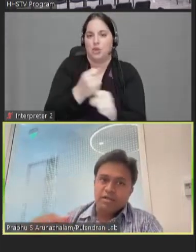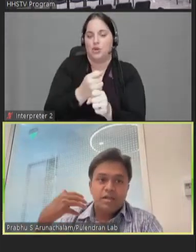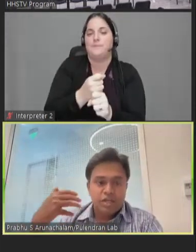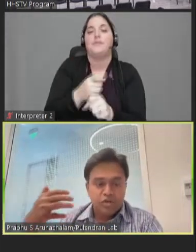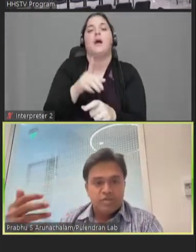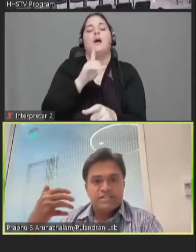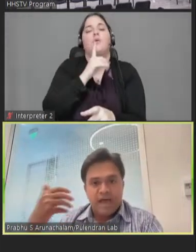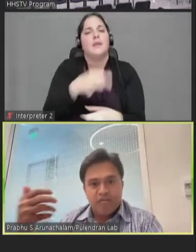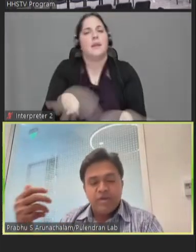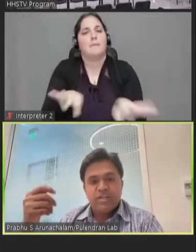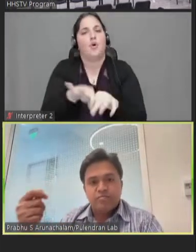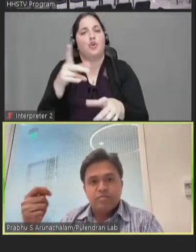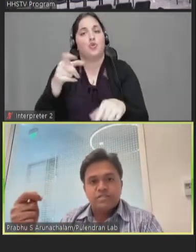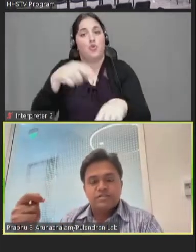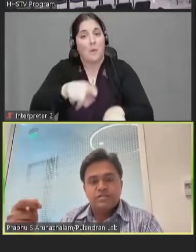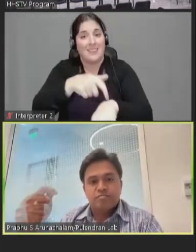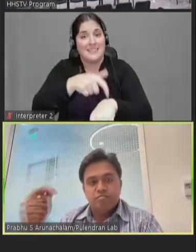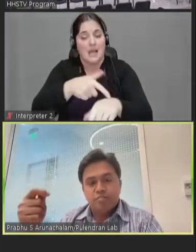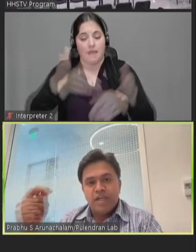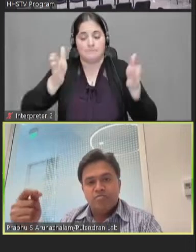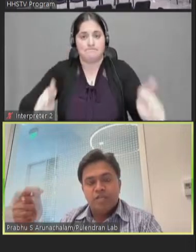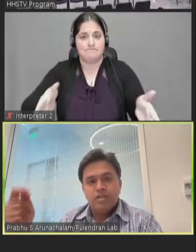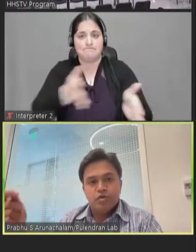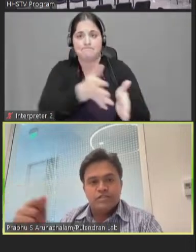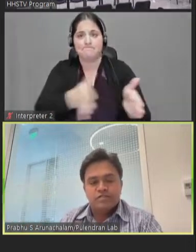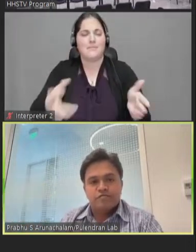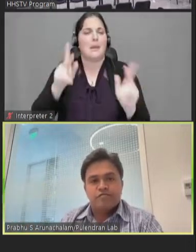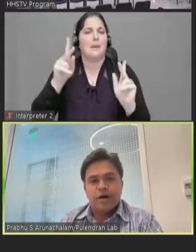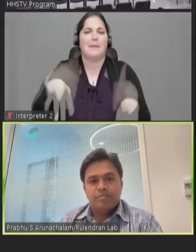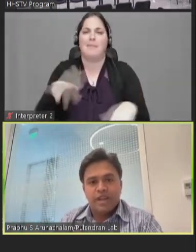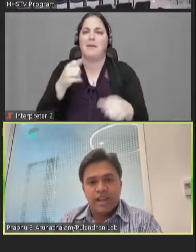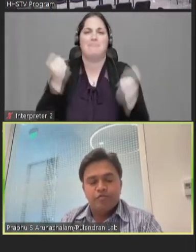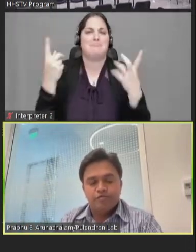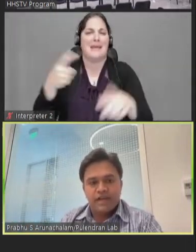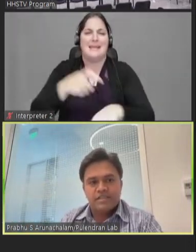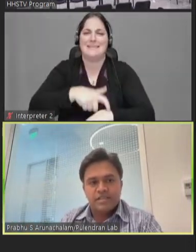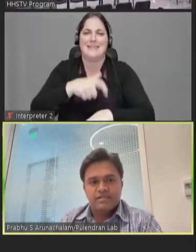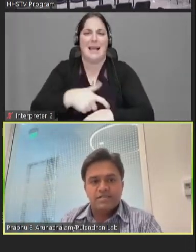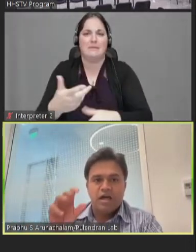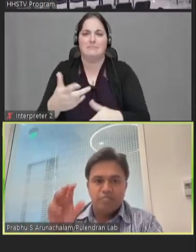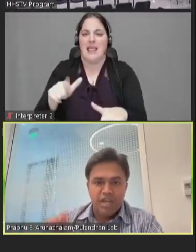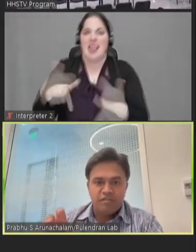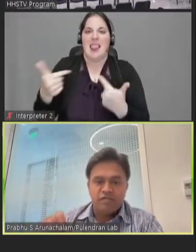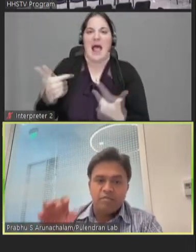humans have been administered many, many doses of live vaccines, and many of them